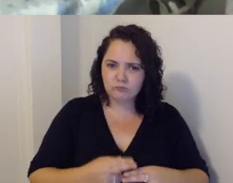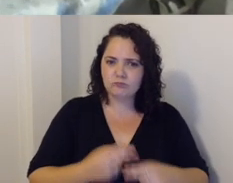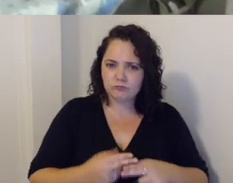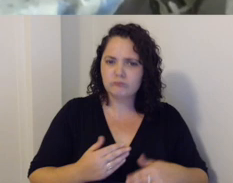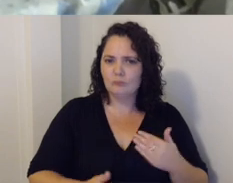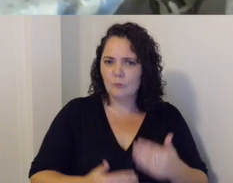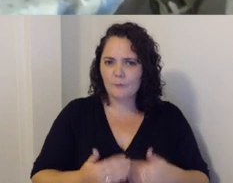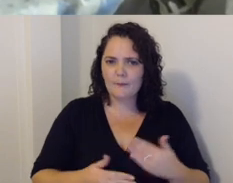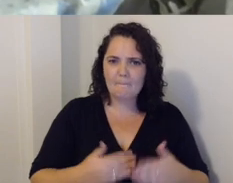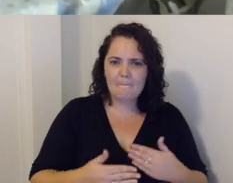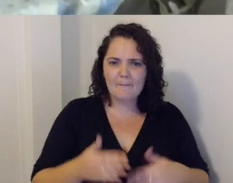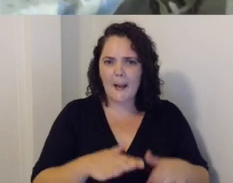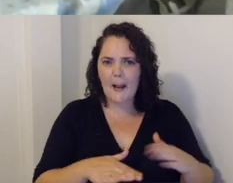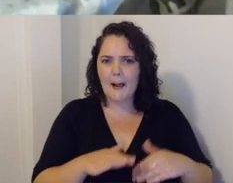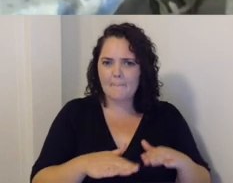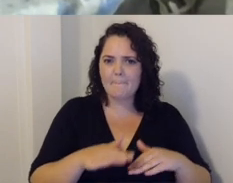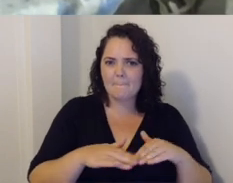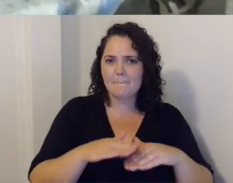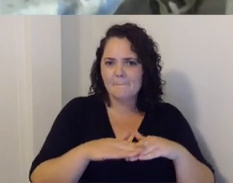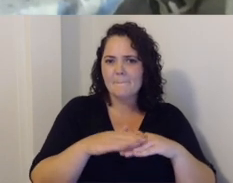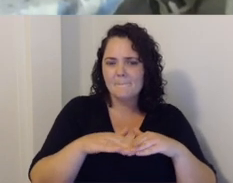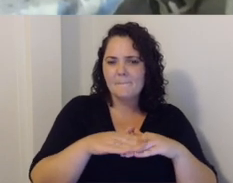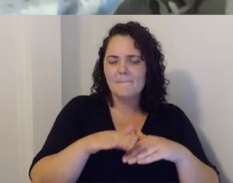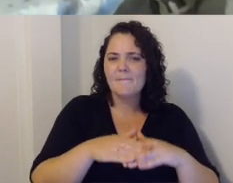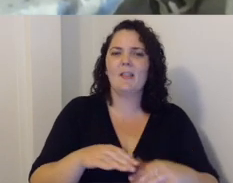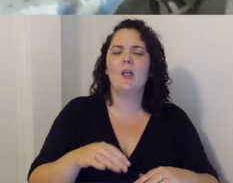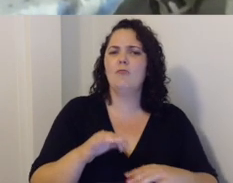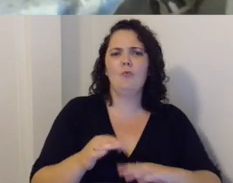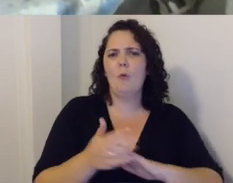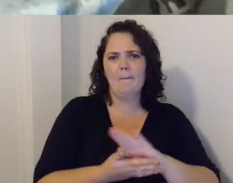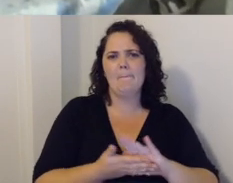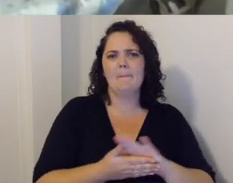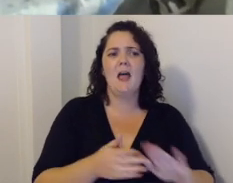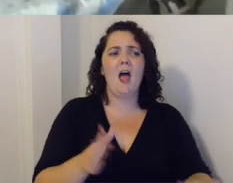right so you're drawing more in the amount of time you have, you're not drawing more slowly